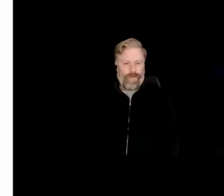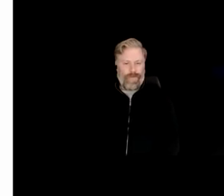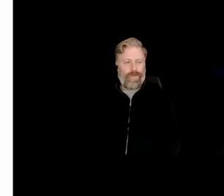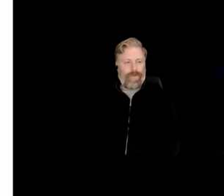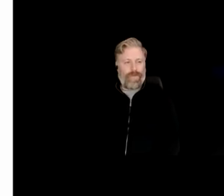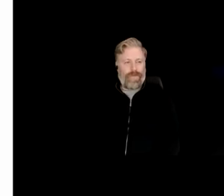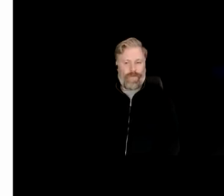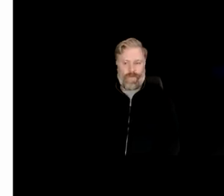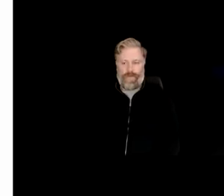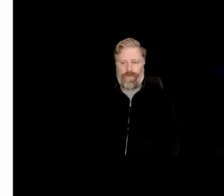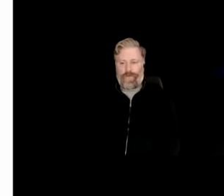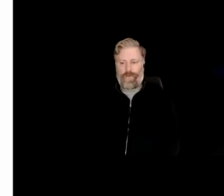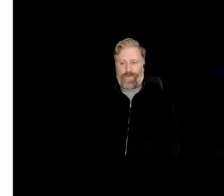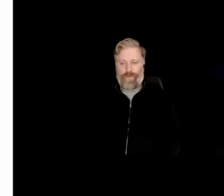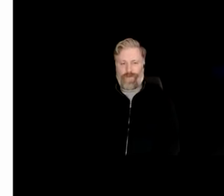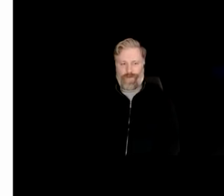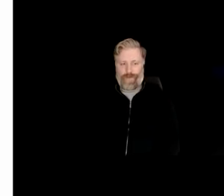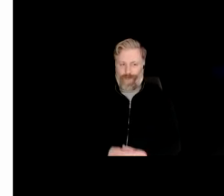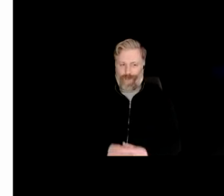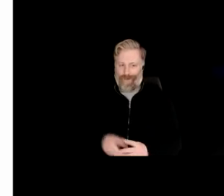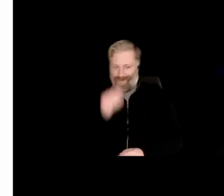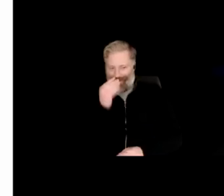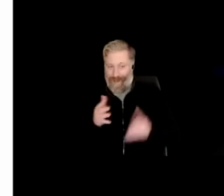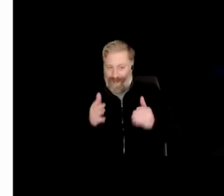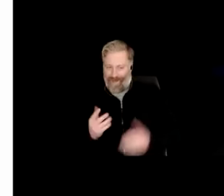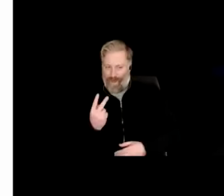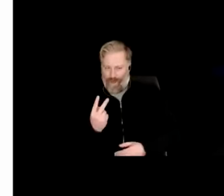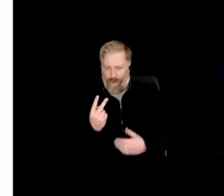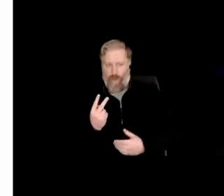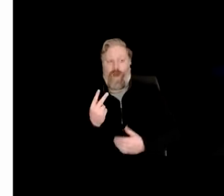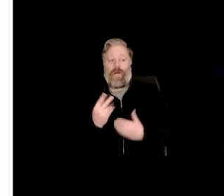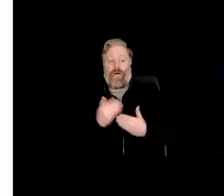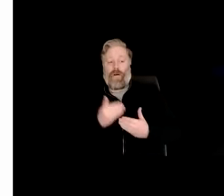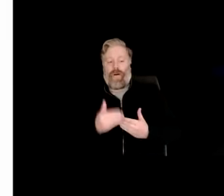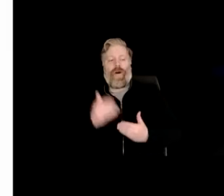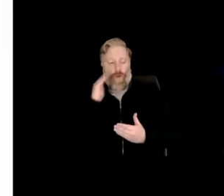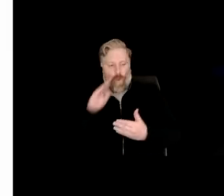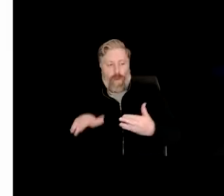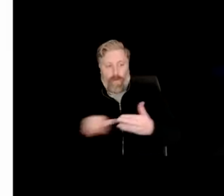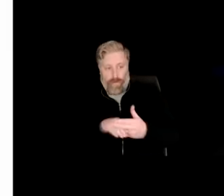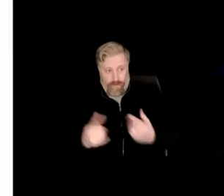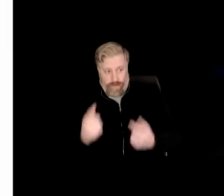All right, so I have just two more slides before we take another break for questions, and then a regular five-minute break.